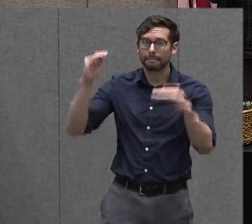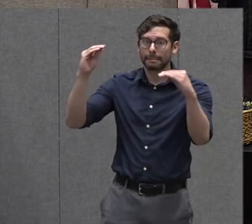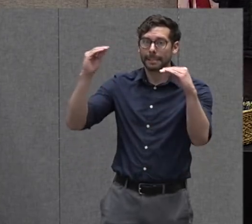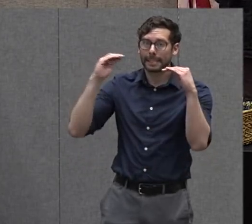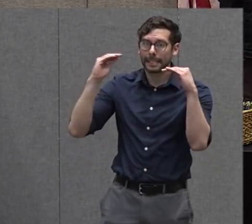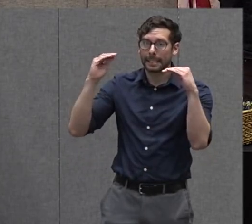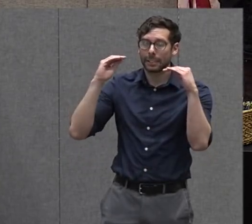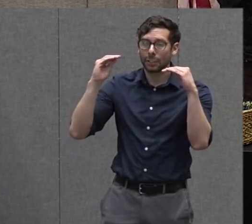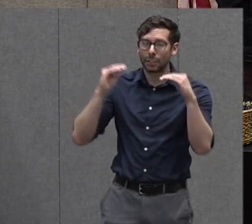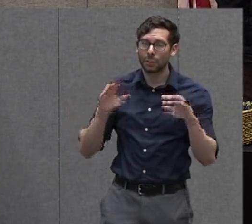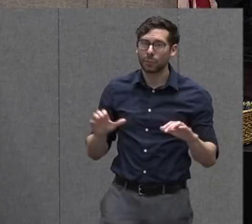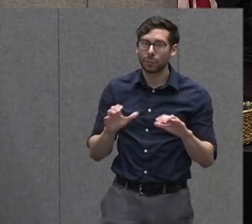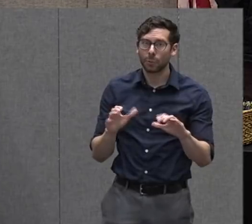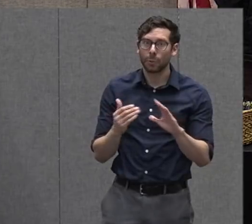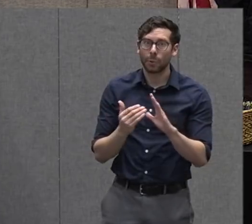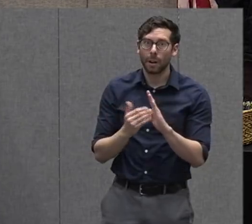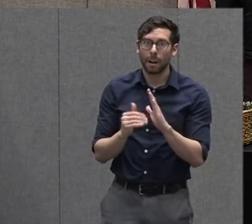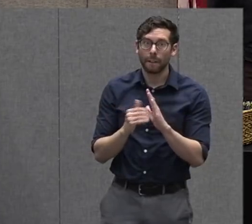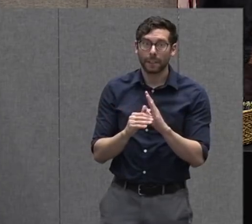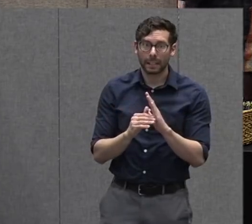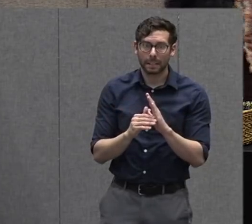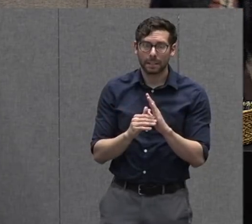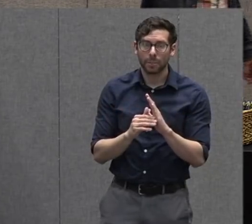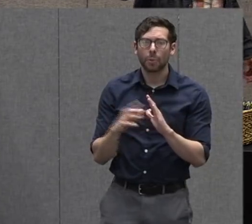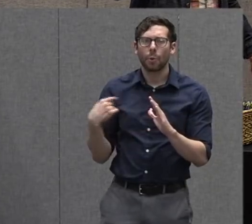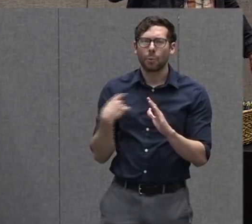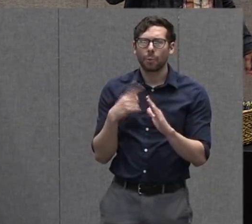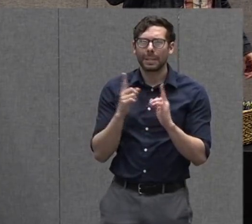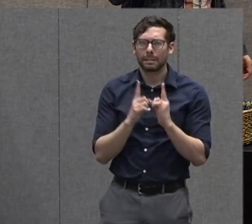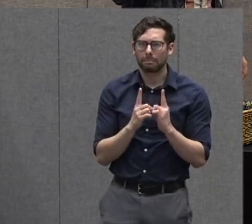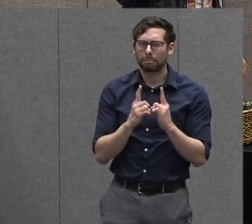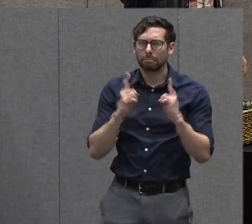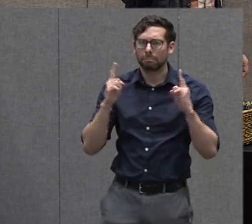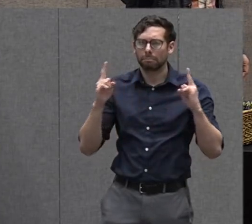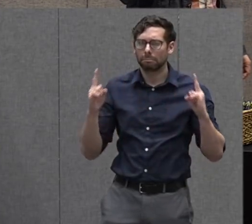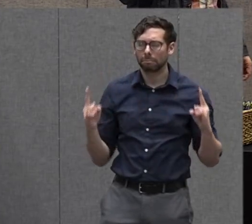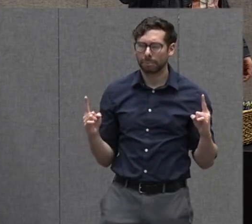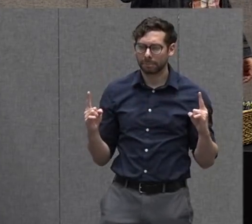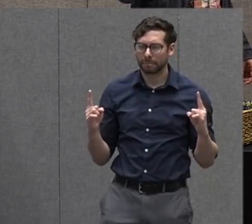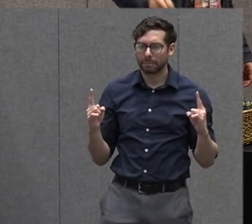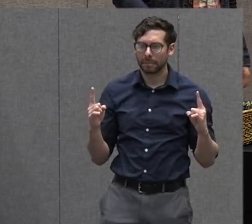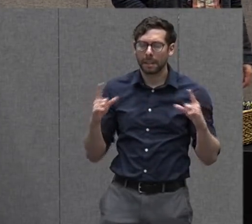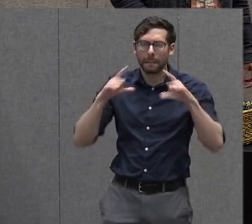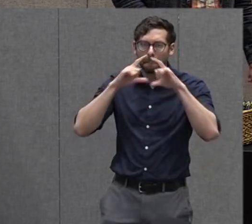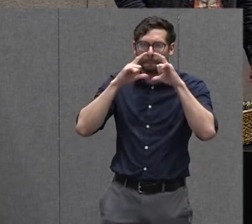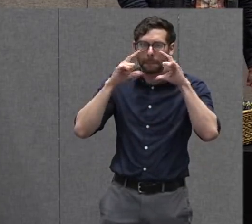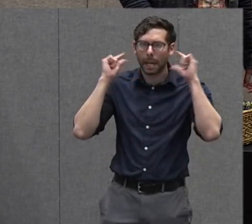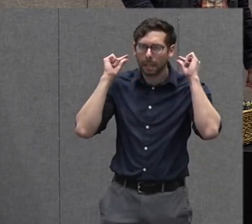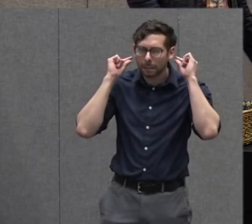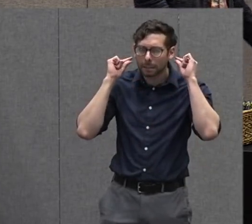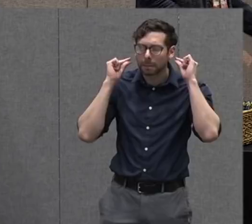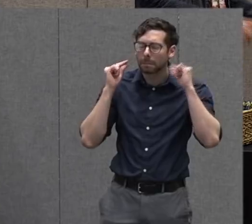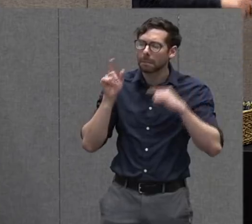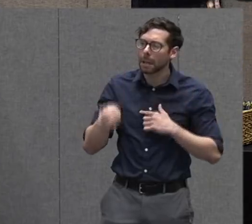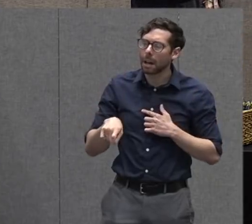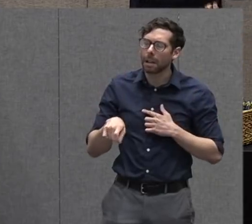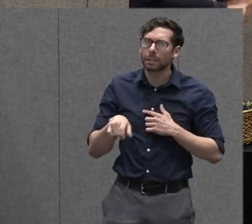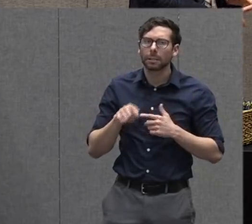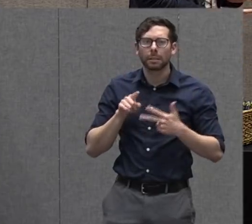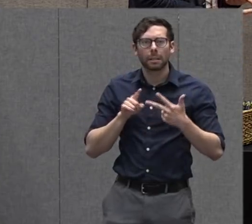aside standing six feet apart, wearing masks, what's another thing we're supposed to do? [Mr. R] Well...we're not supposed to lick anything.